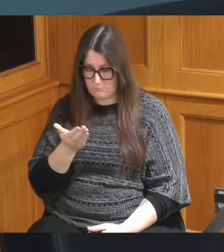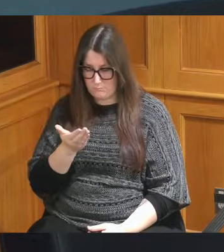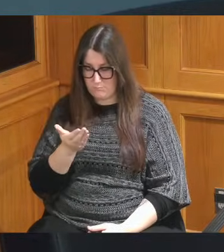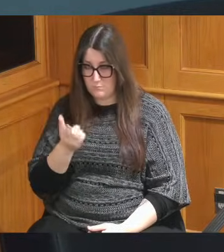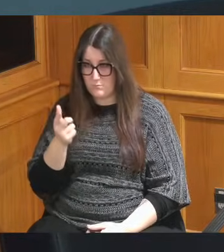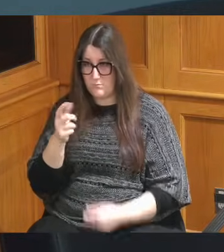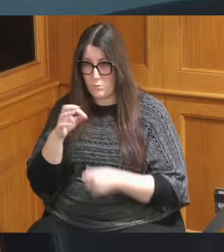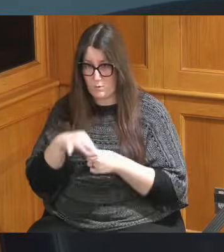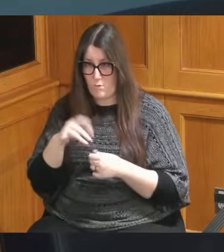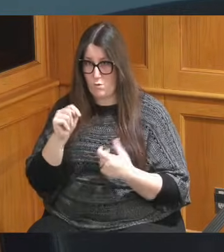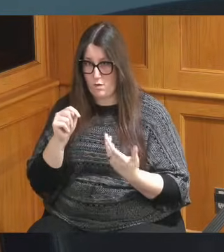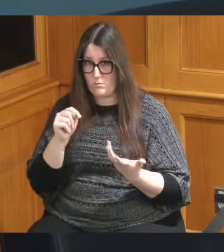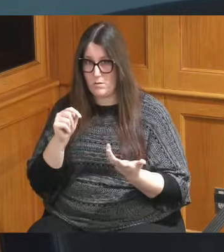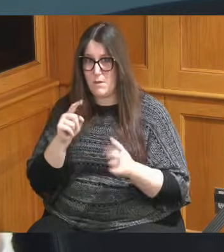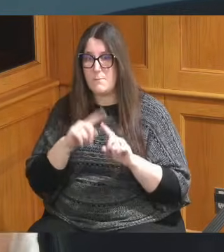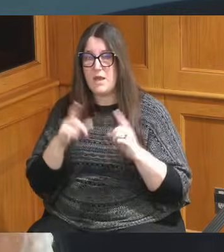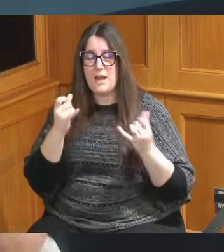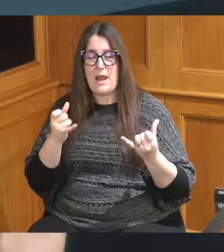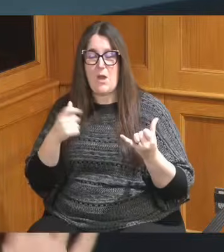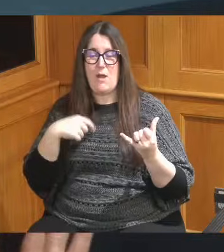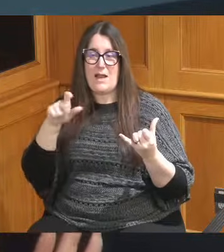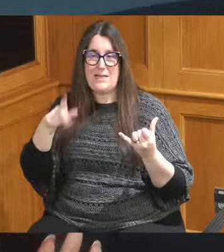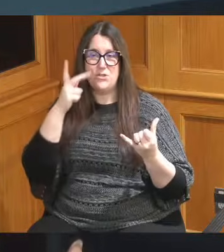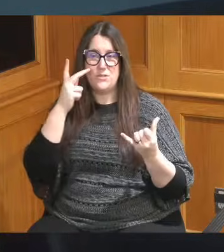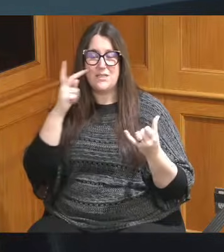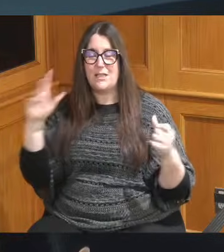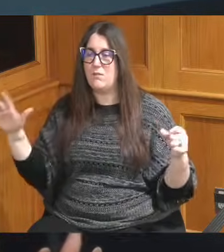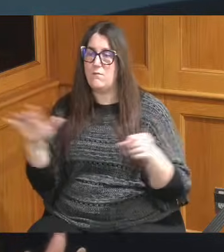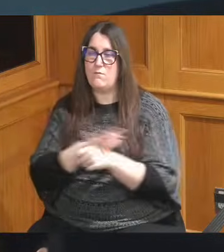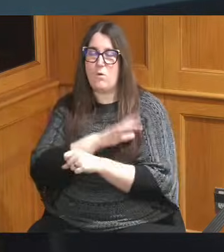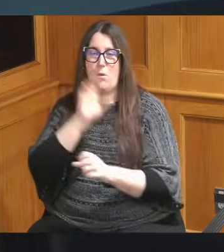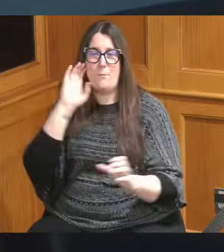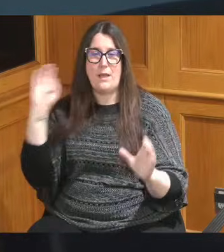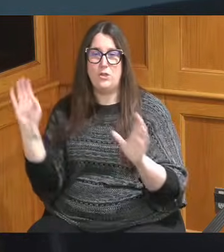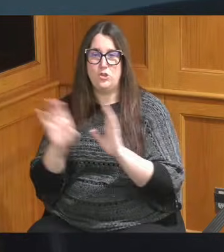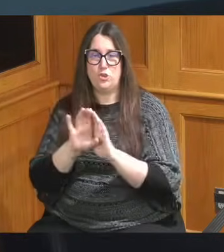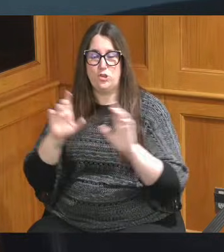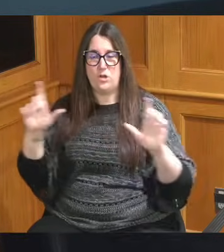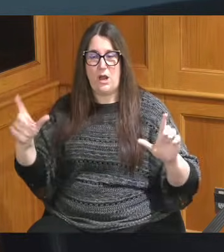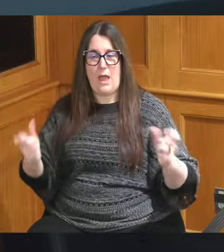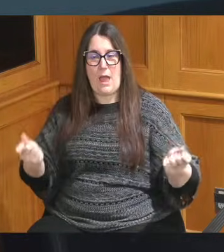we vote on it. But I need to now see the whole, you know, how much money I got in the bank and